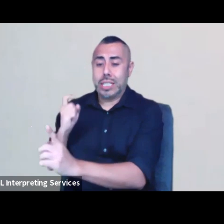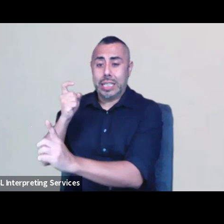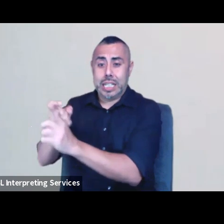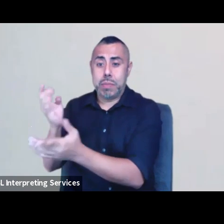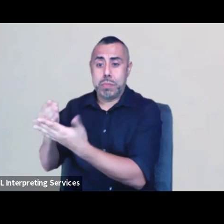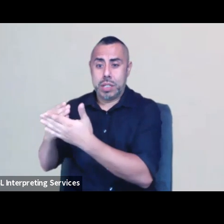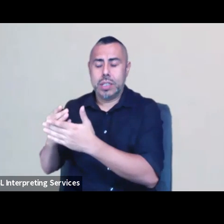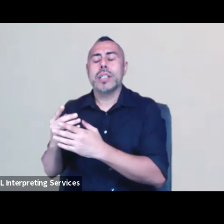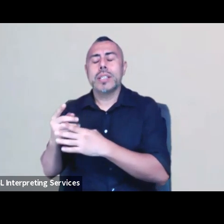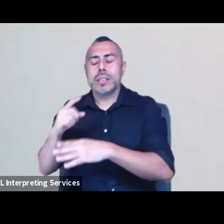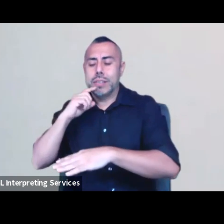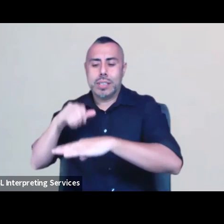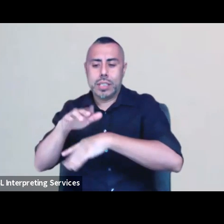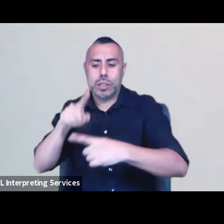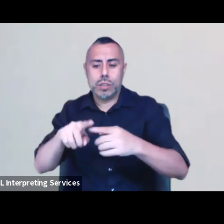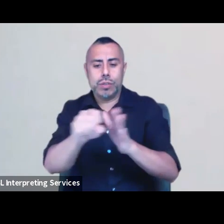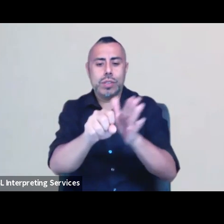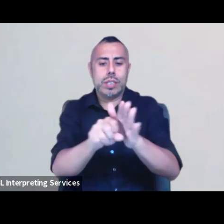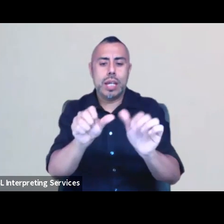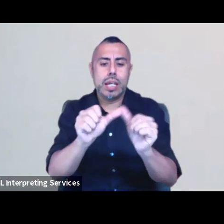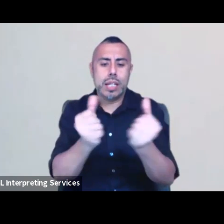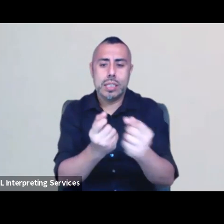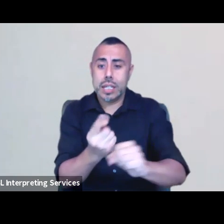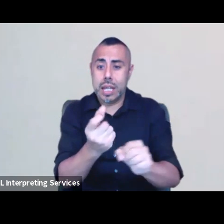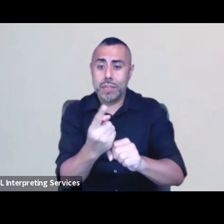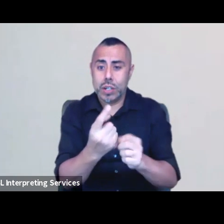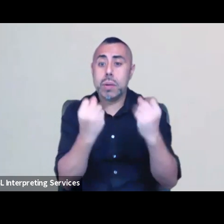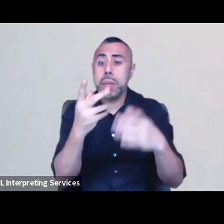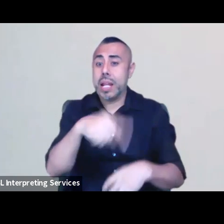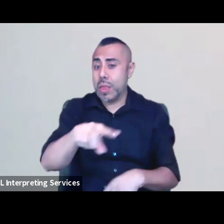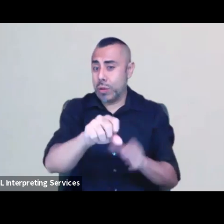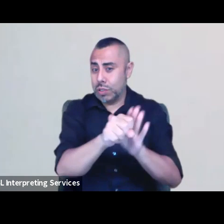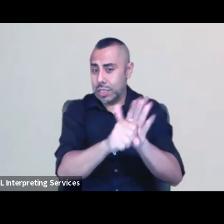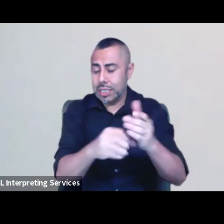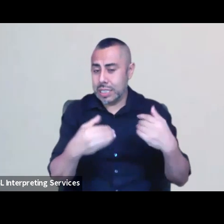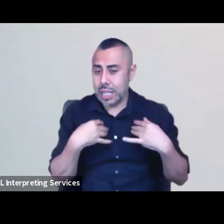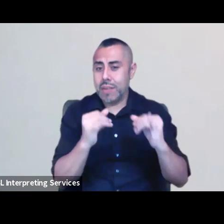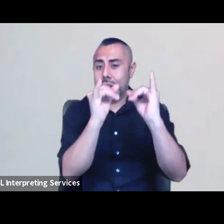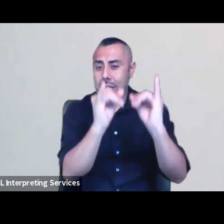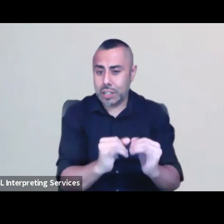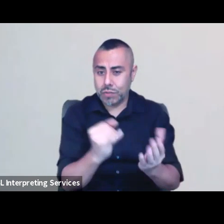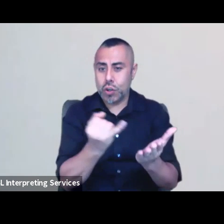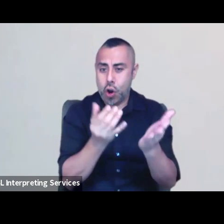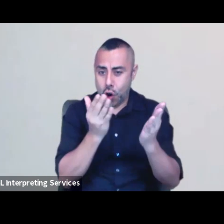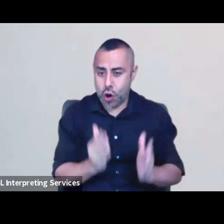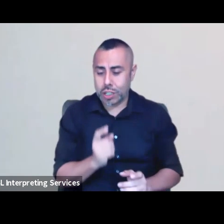and many of them have individual artist grants. The development of emergency grant programs